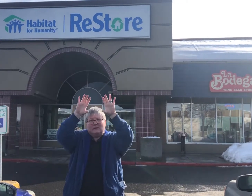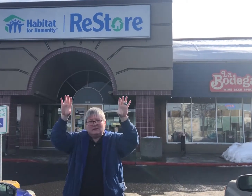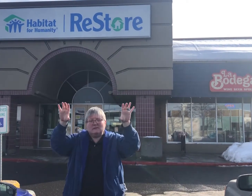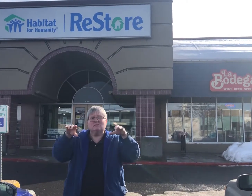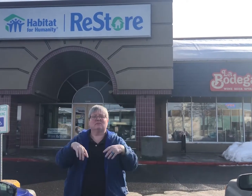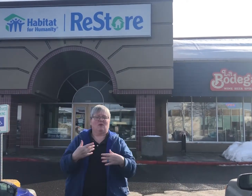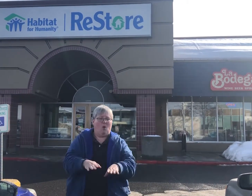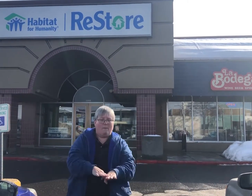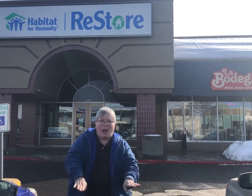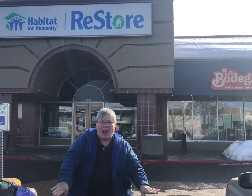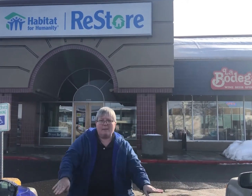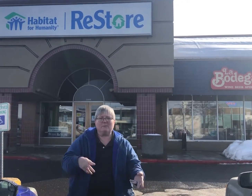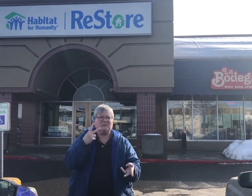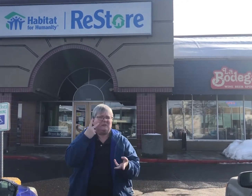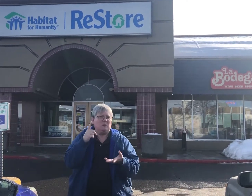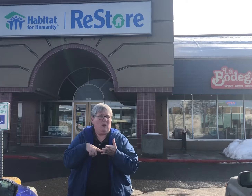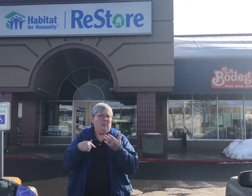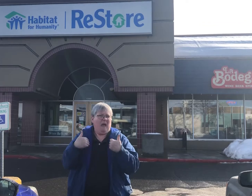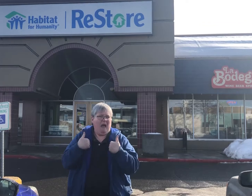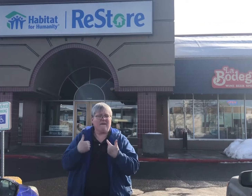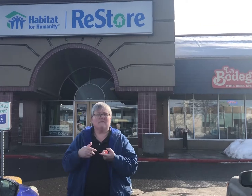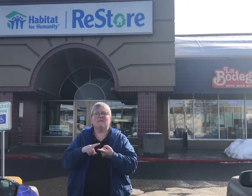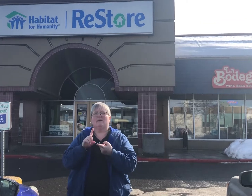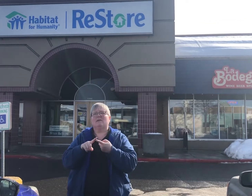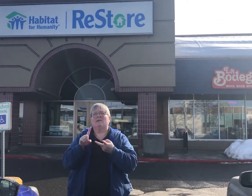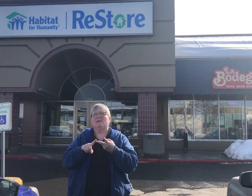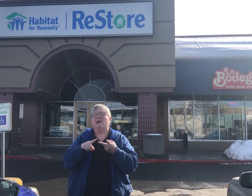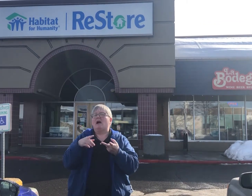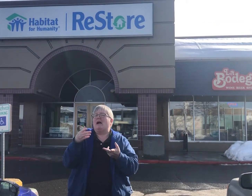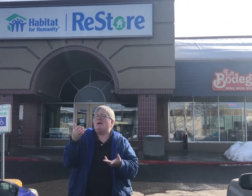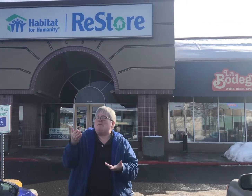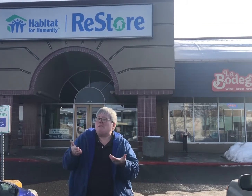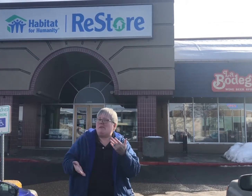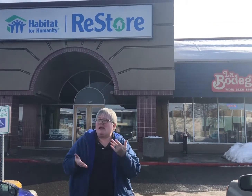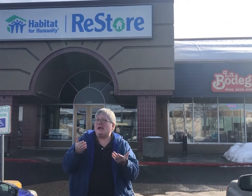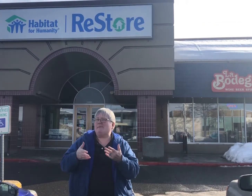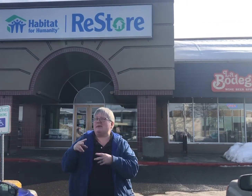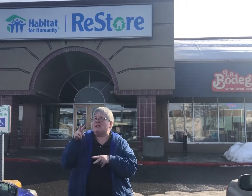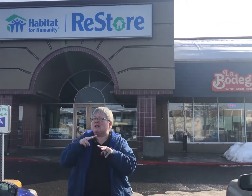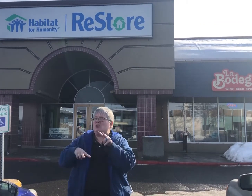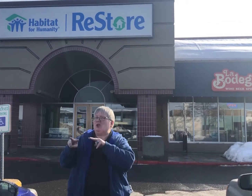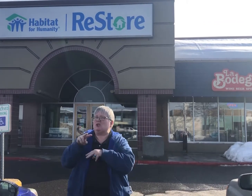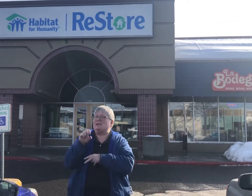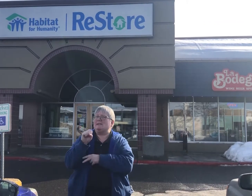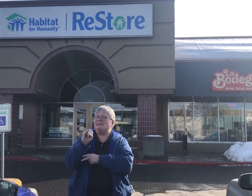cabinets, maybe lower cabinets. We're gonna see what they have, and maybe we're gonna